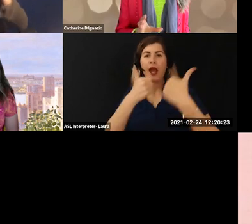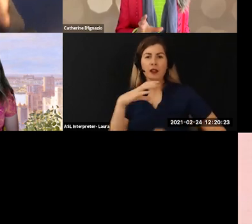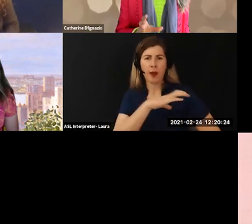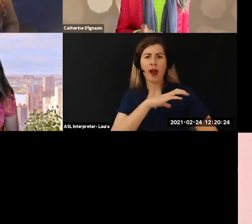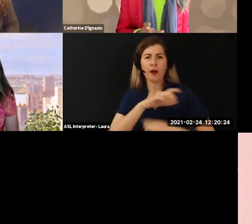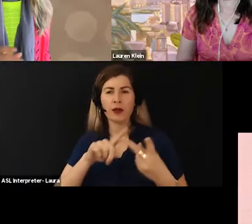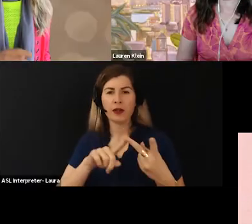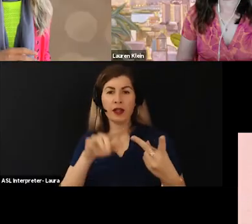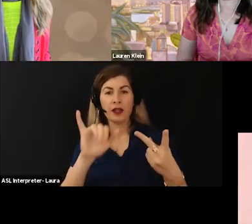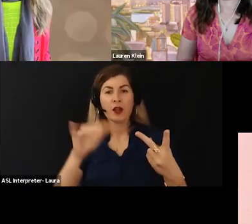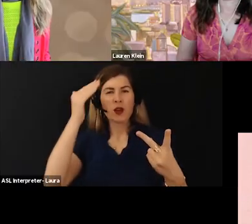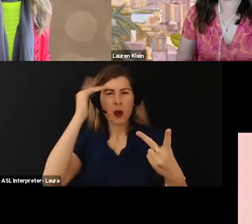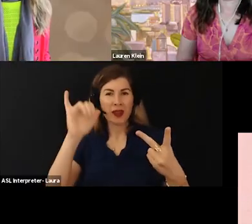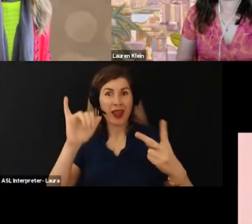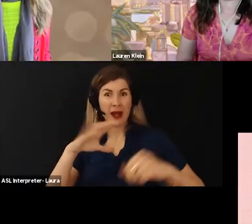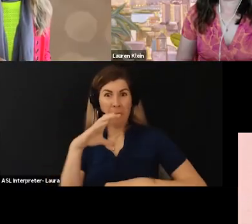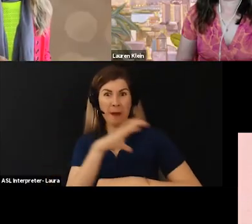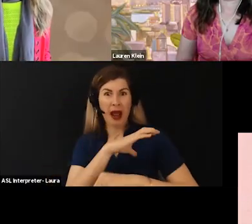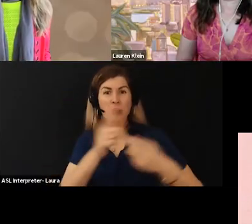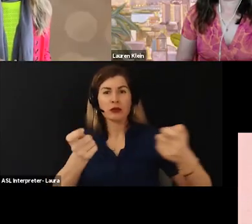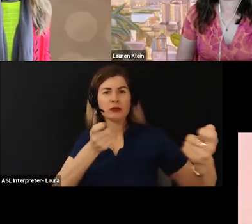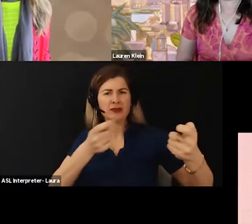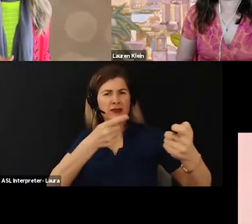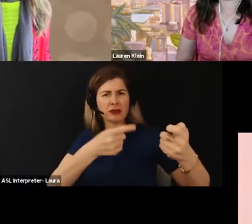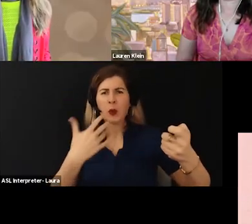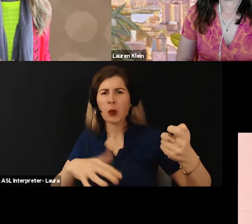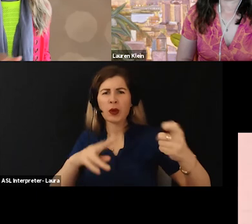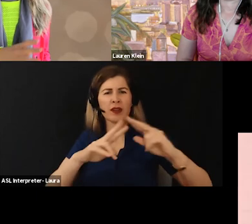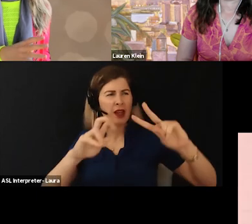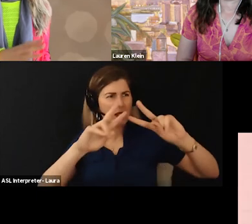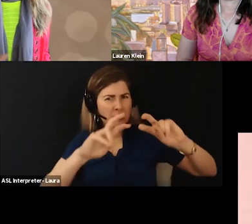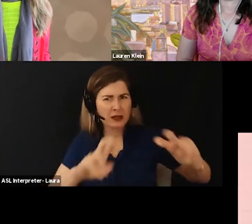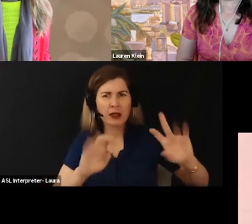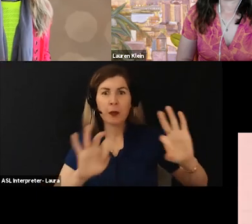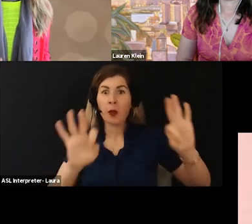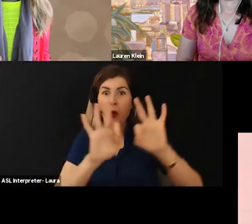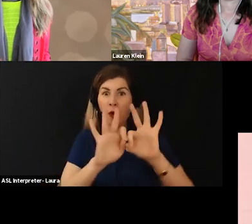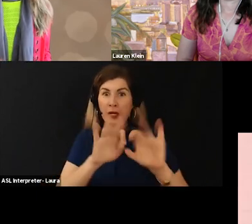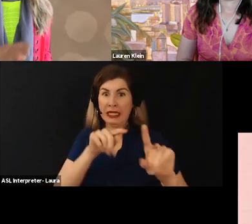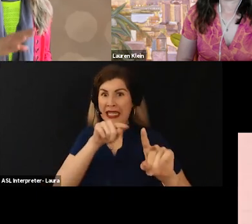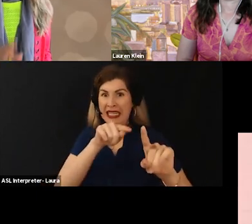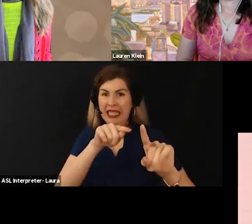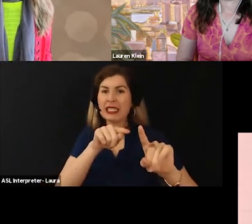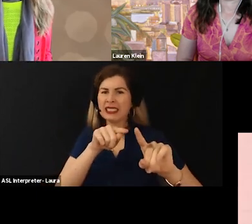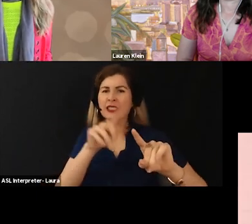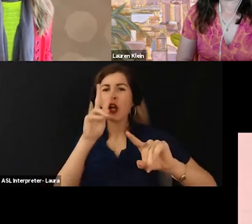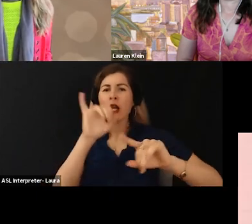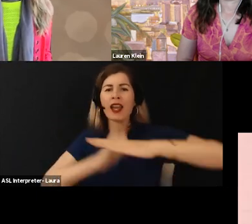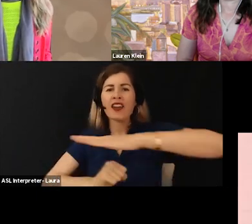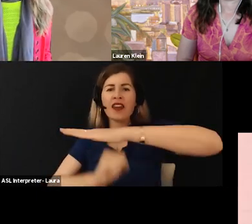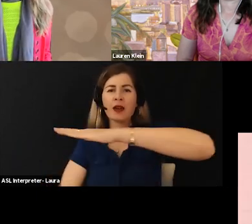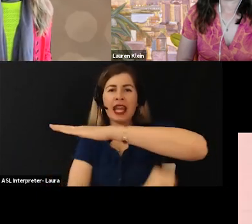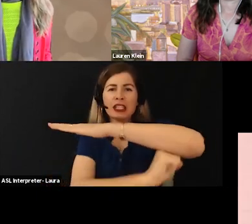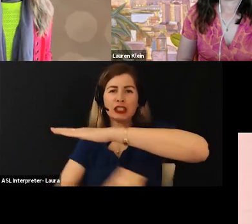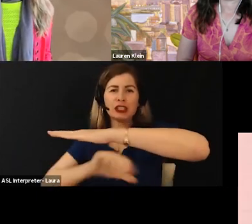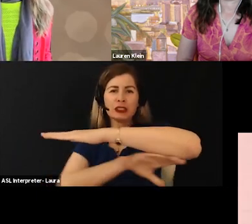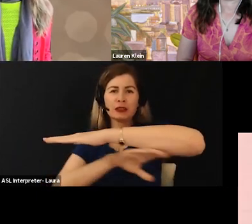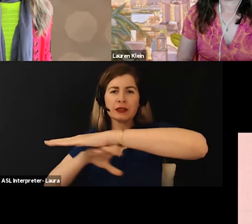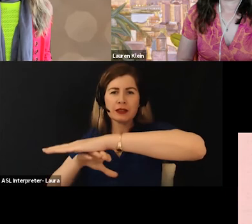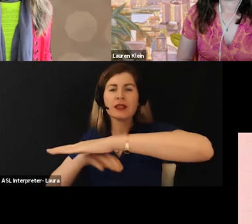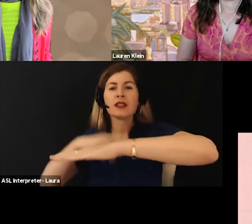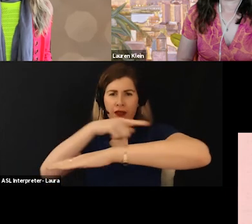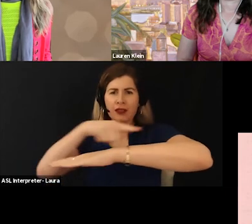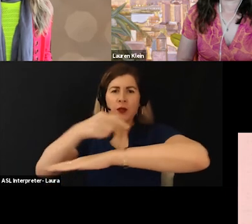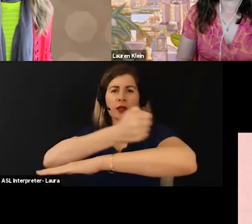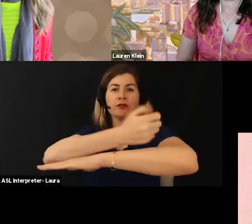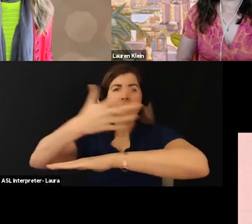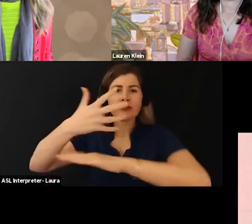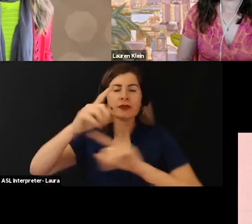power is so central to the feminist project that really like lays the groundwork for all of the principles that come later.